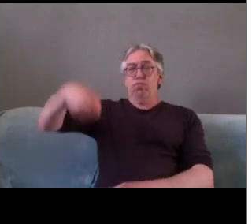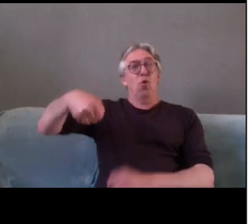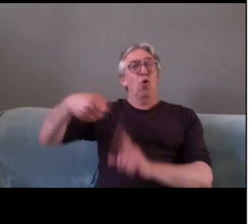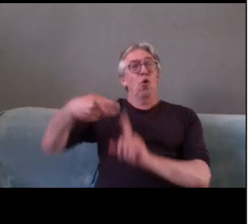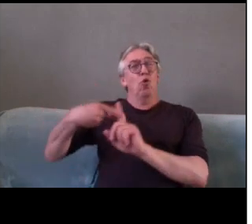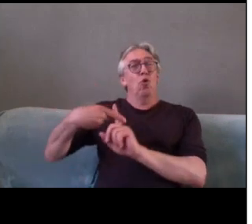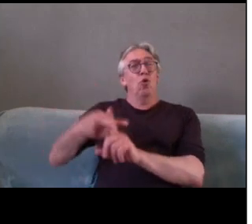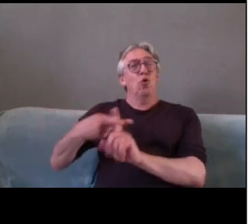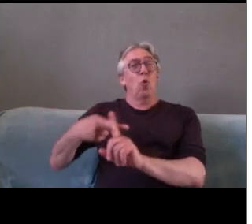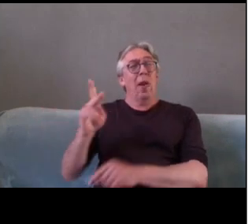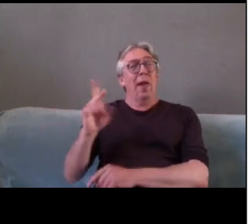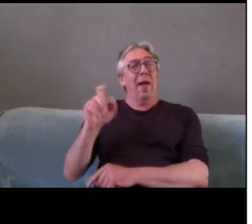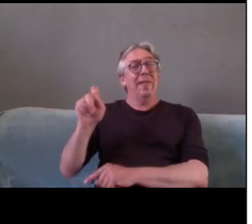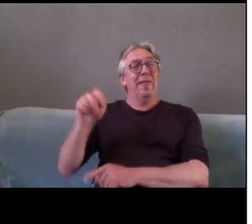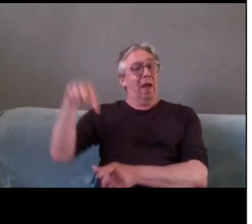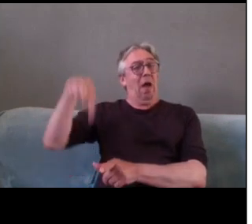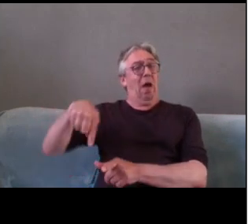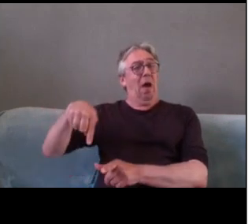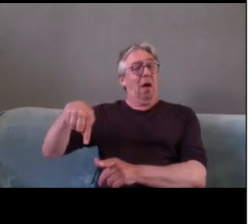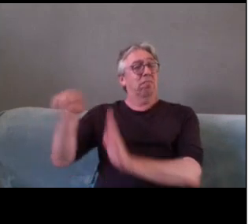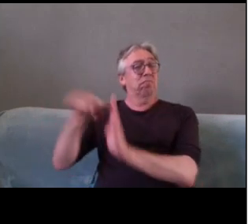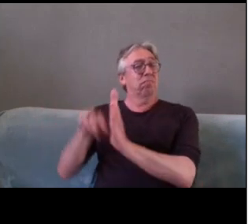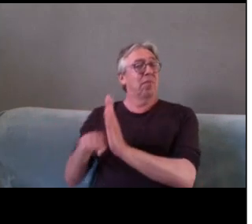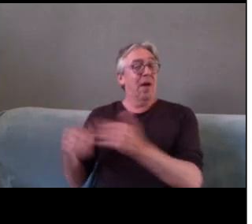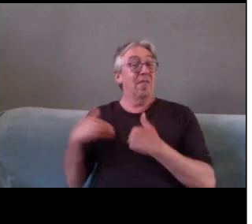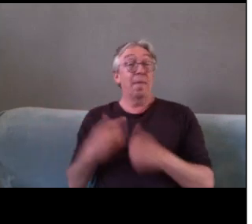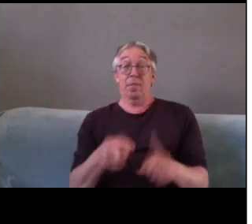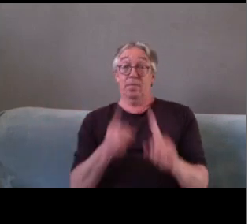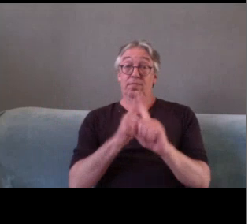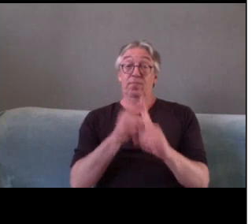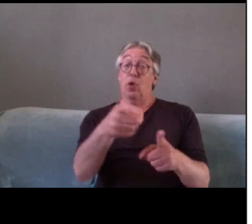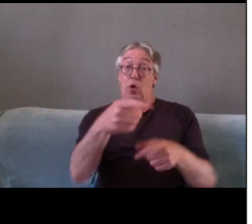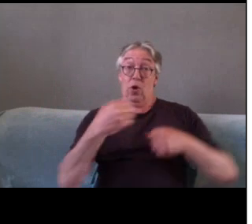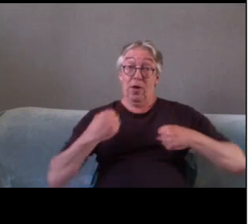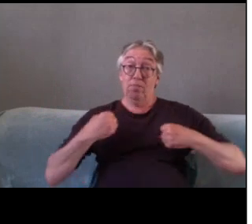It's that you should act now because the process is going on.